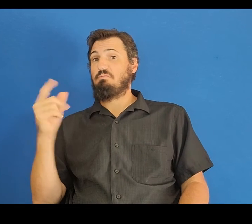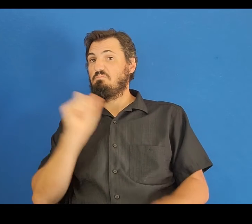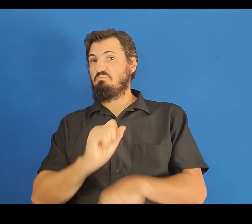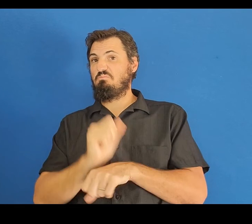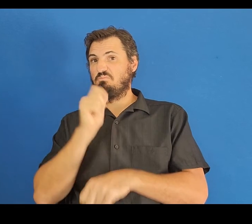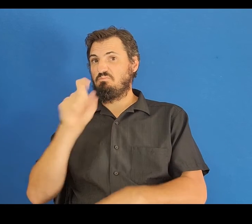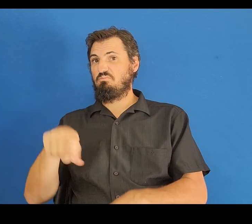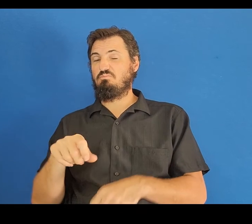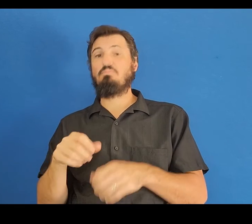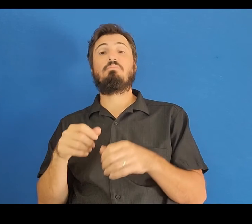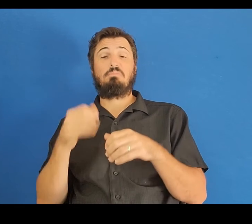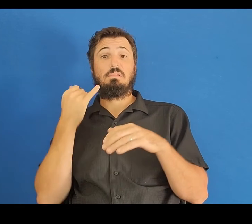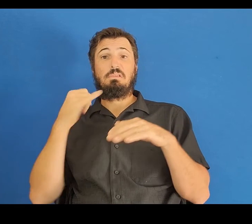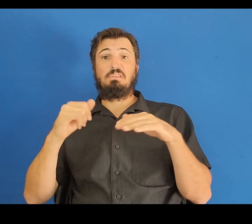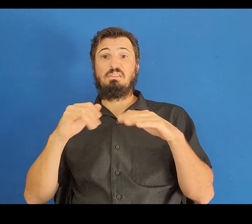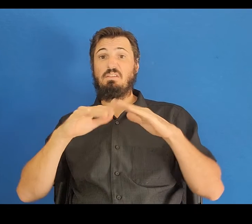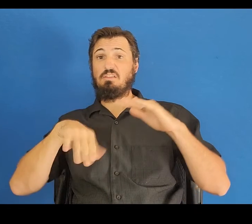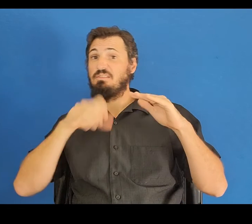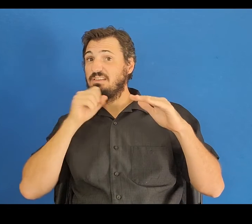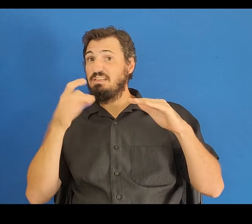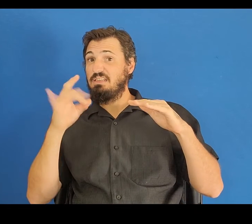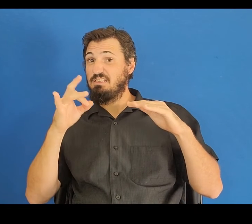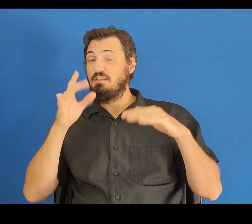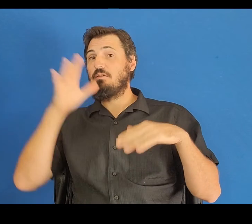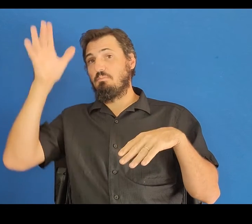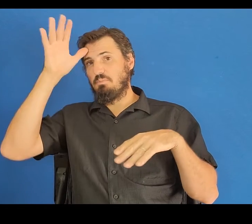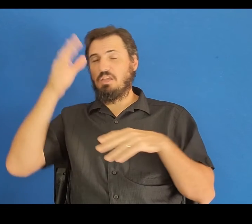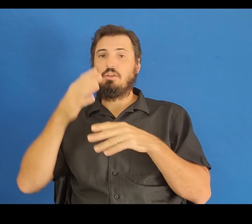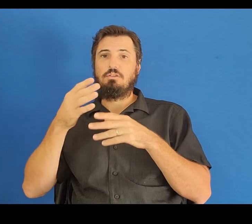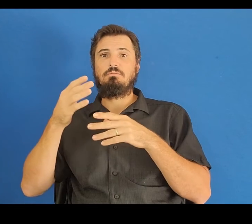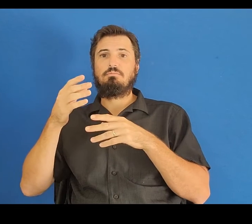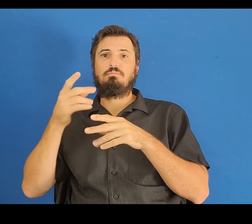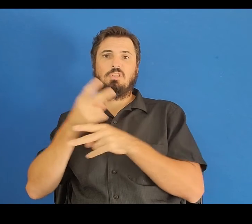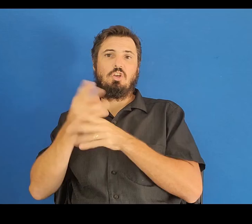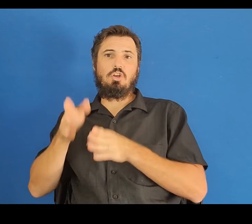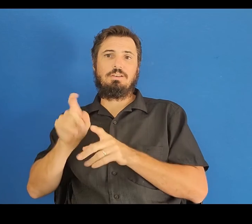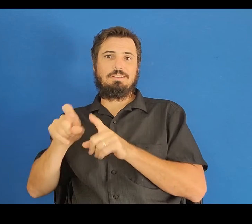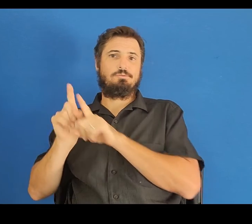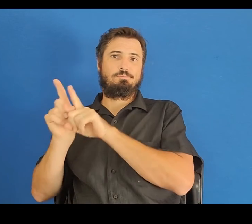Minors must be accompanied by a parent or guardian. Back to you, mayor